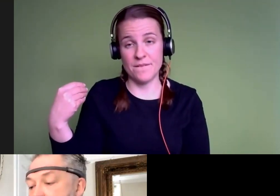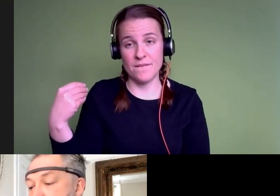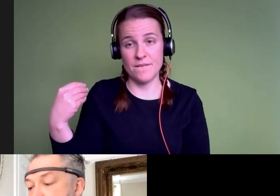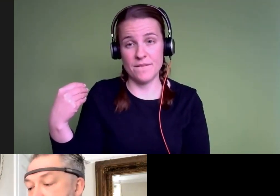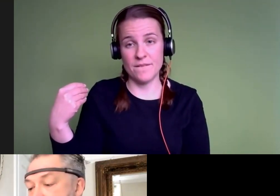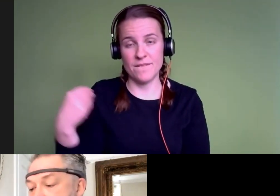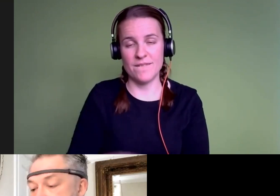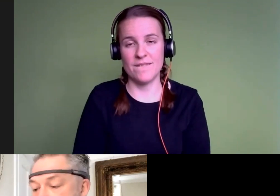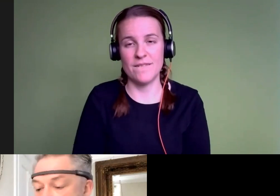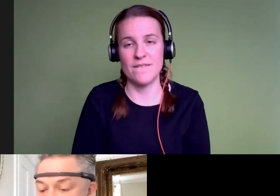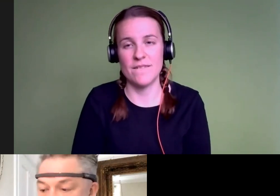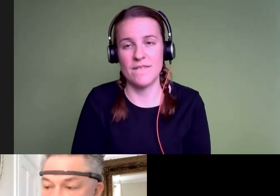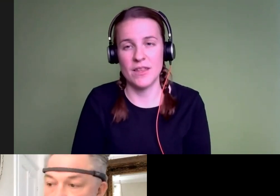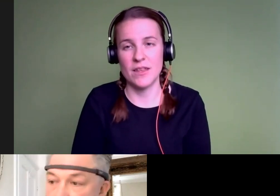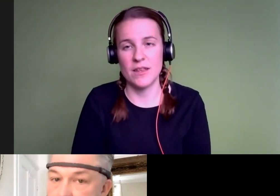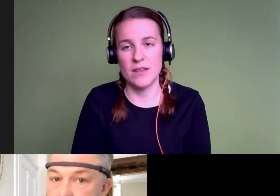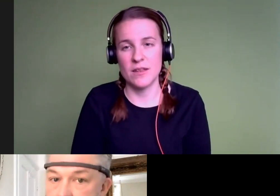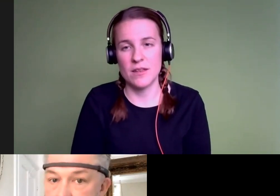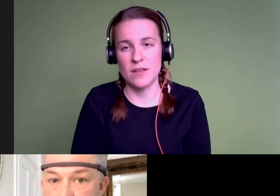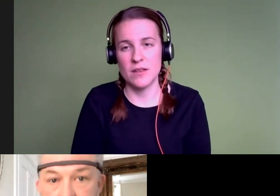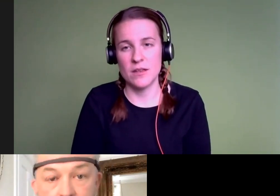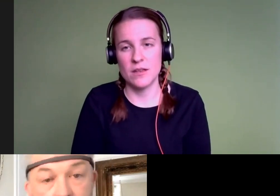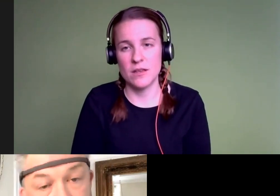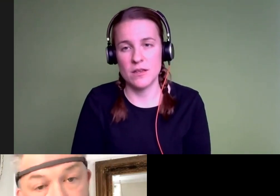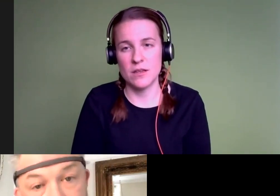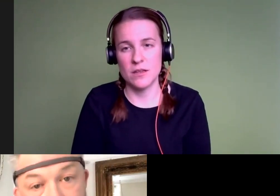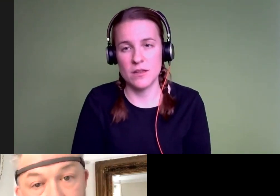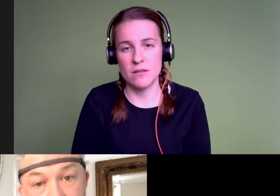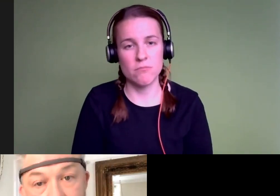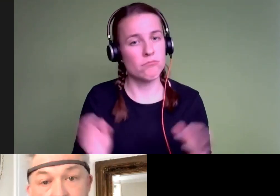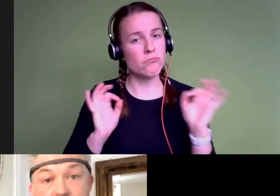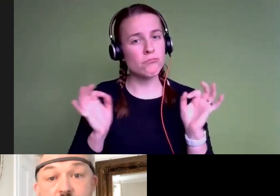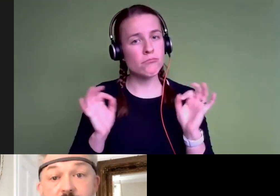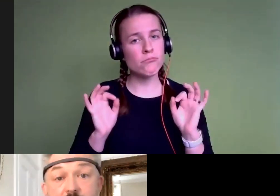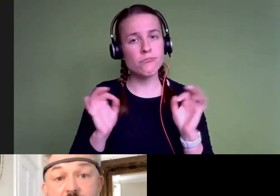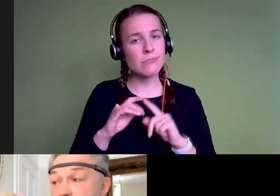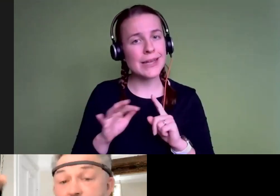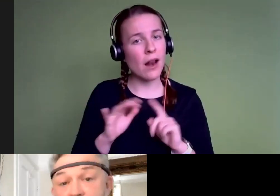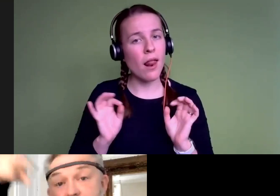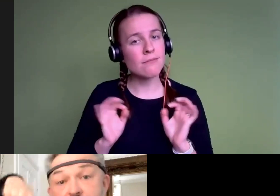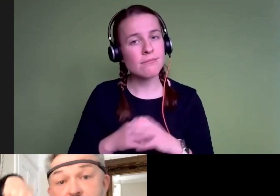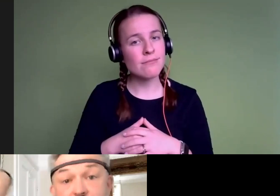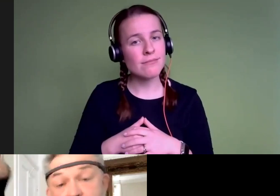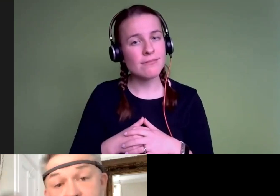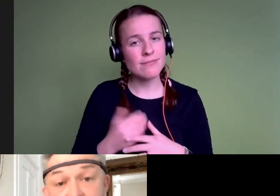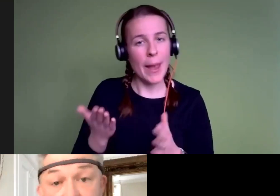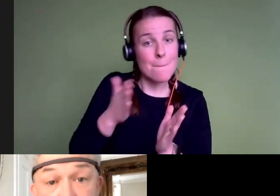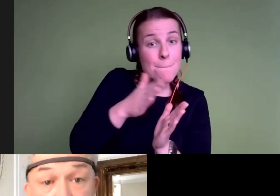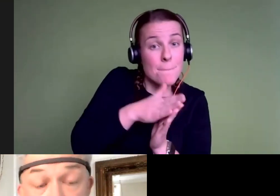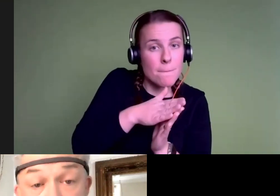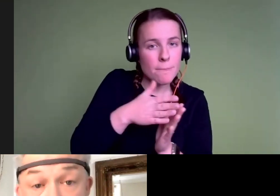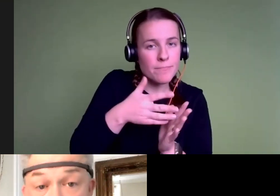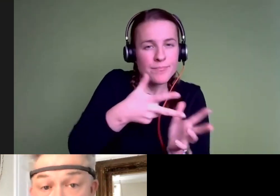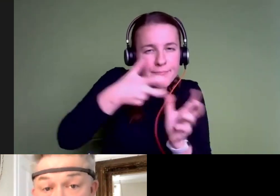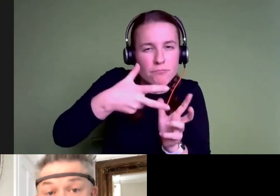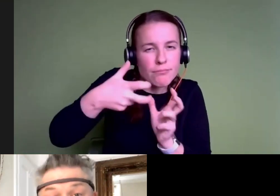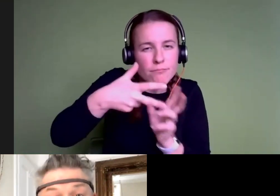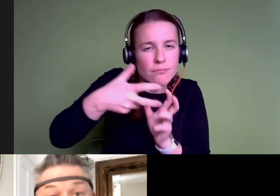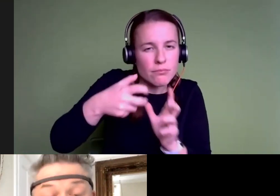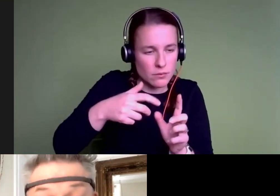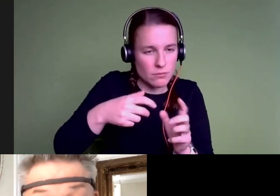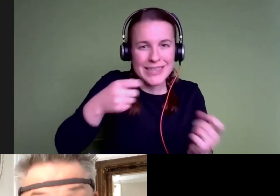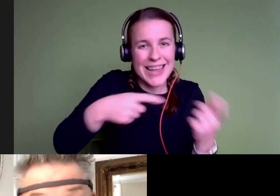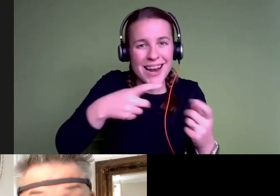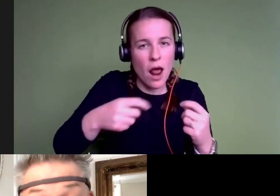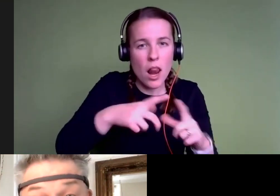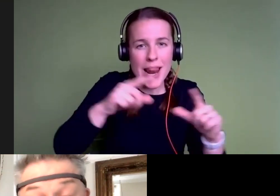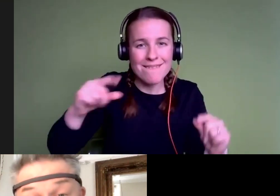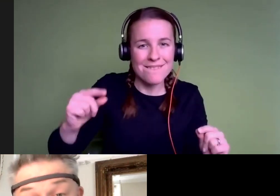right now. If I take this off